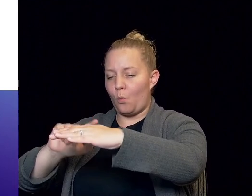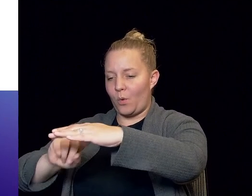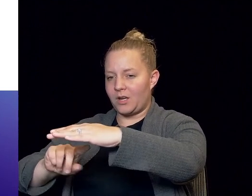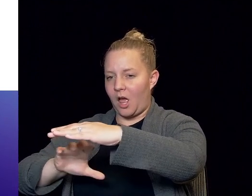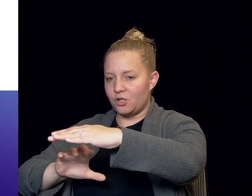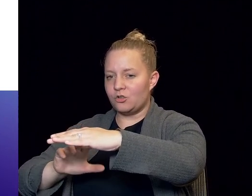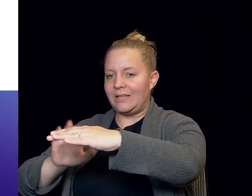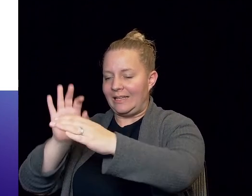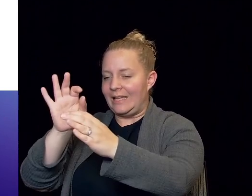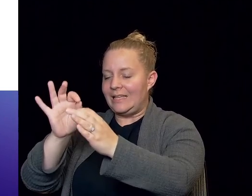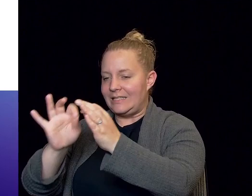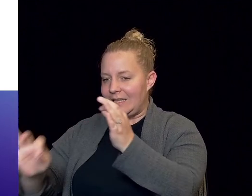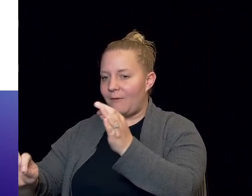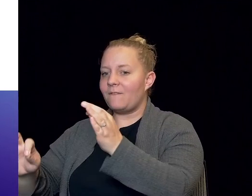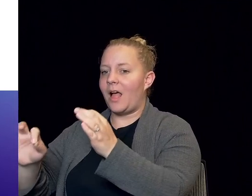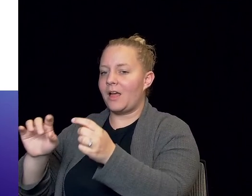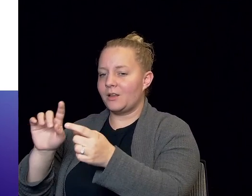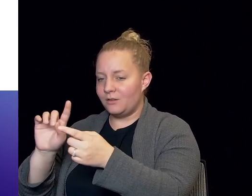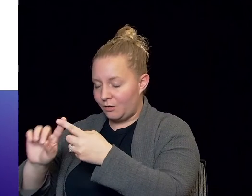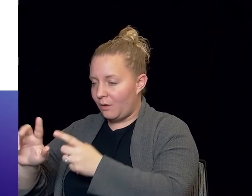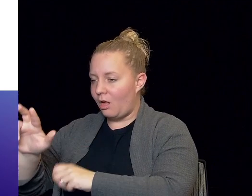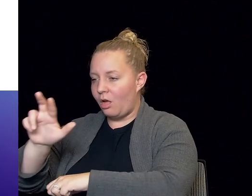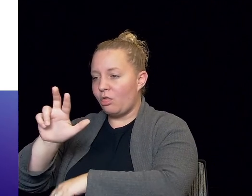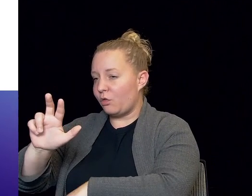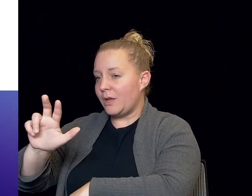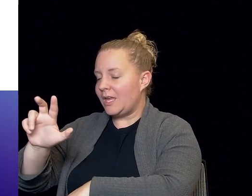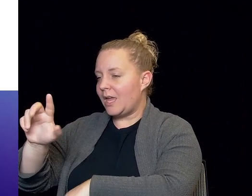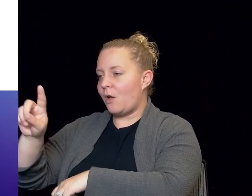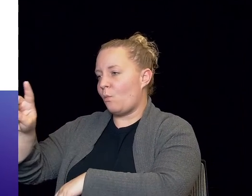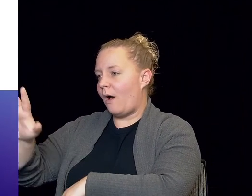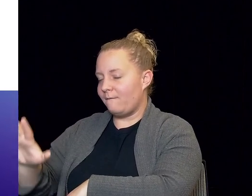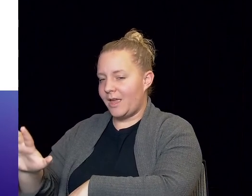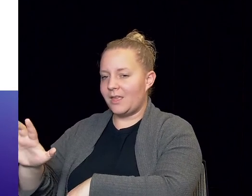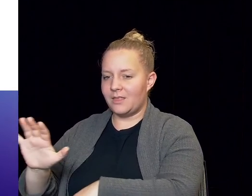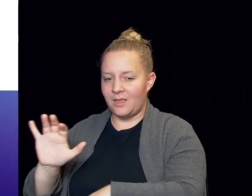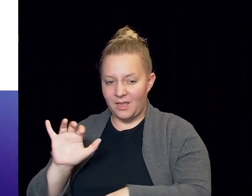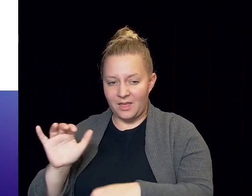This rounding practice, we're actually gonna wait and do that as a bell work together